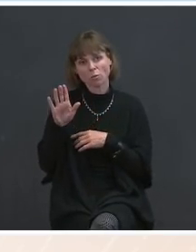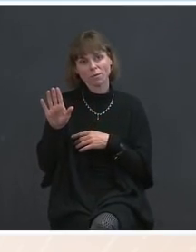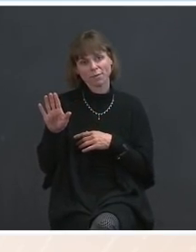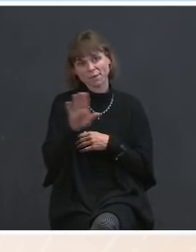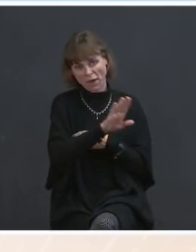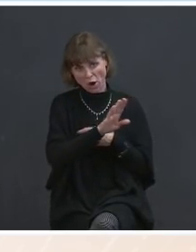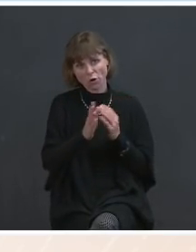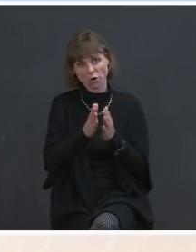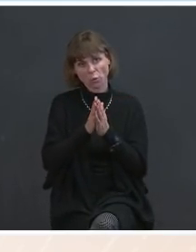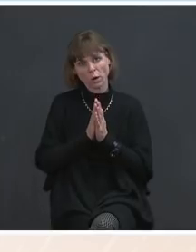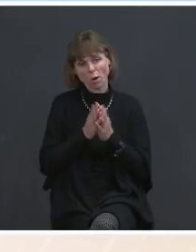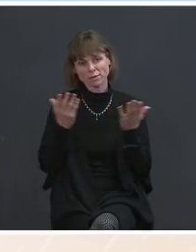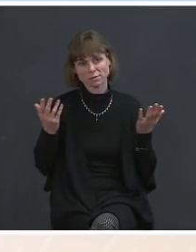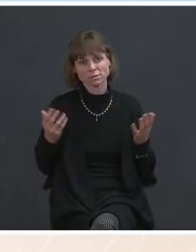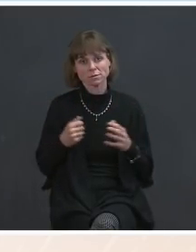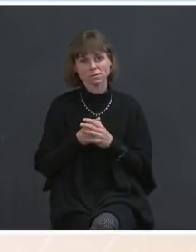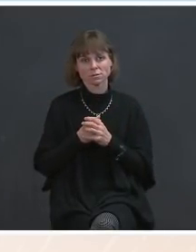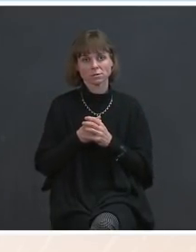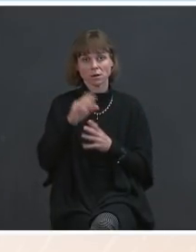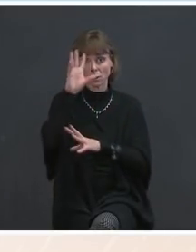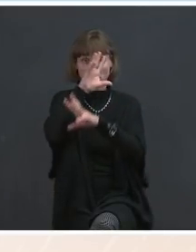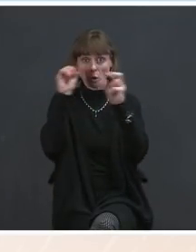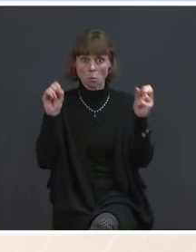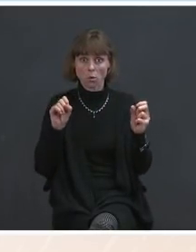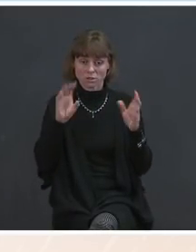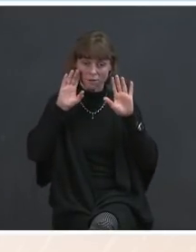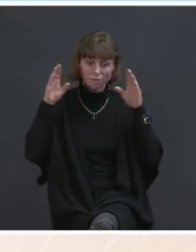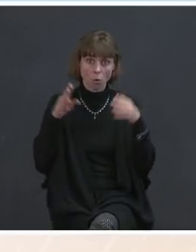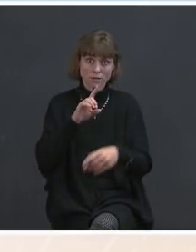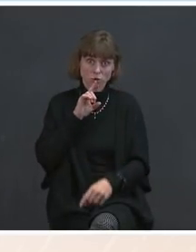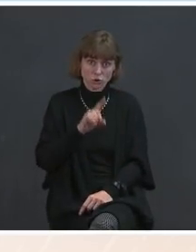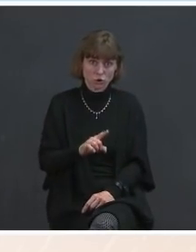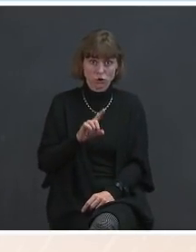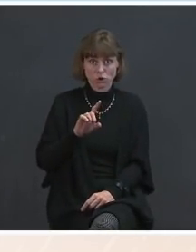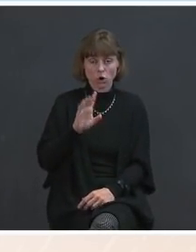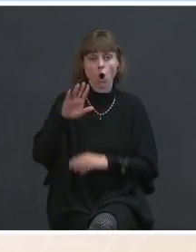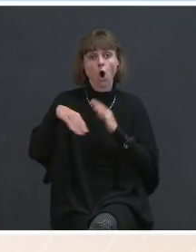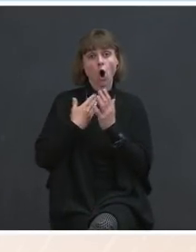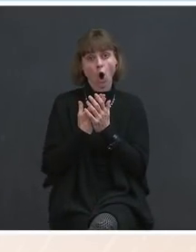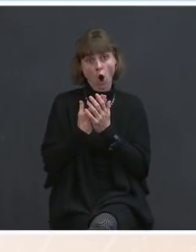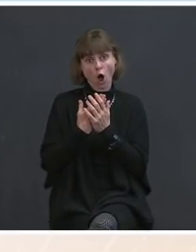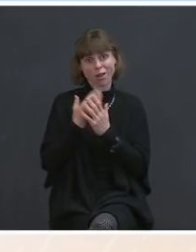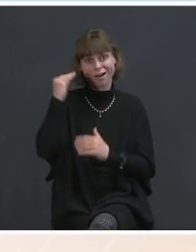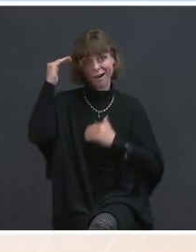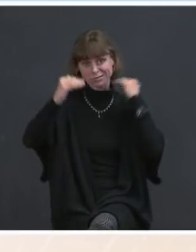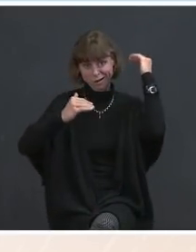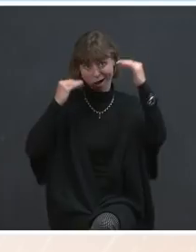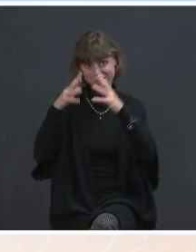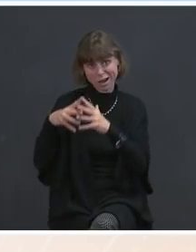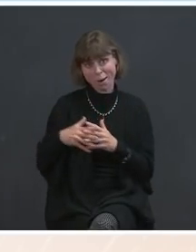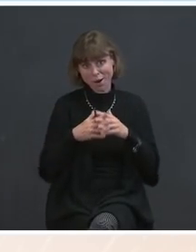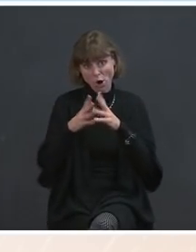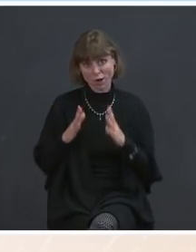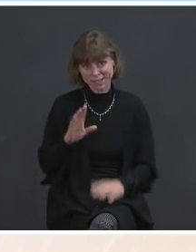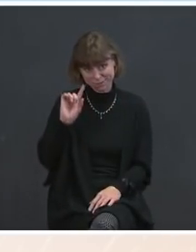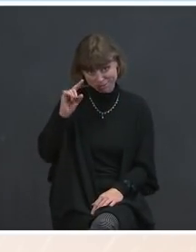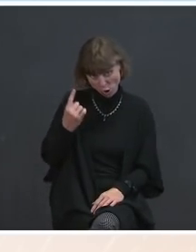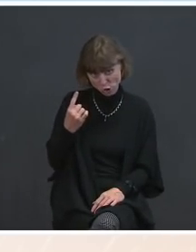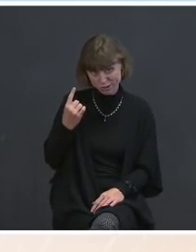the President is focused on ensuring that all Americans -- all adult Americans are vaccinated. That's the first objective here.